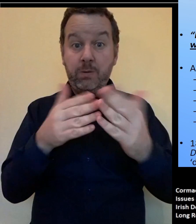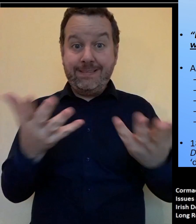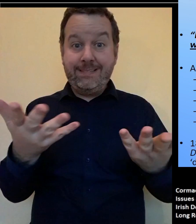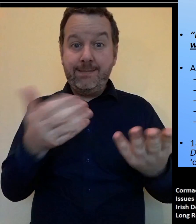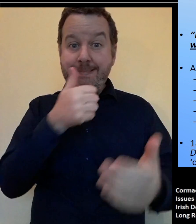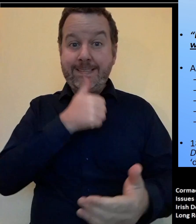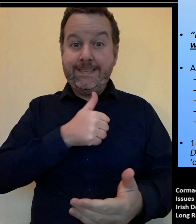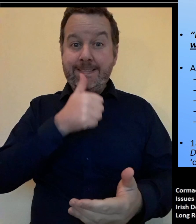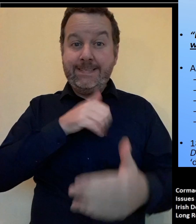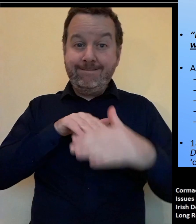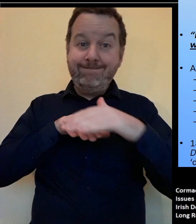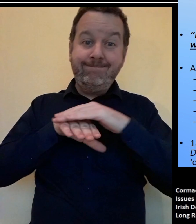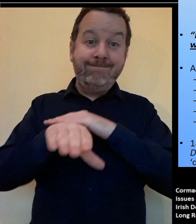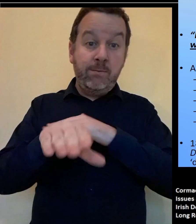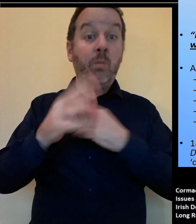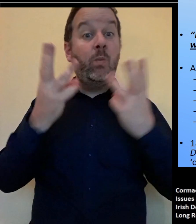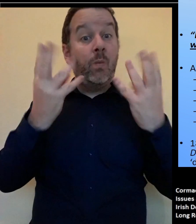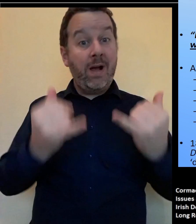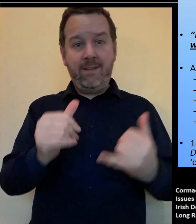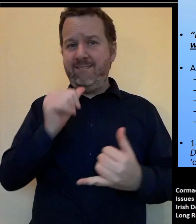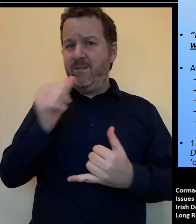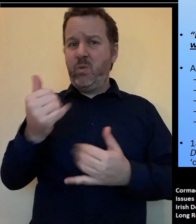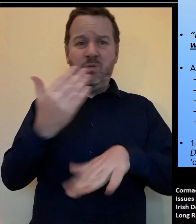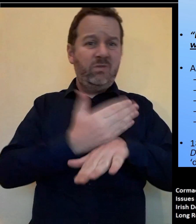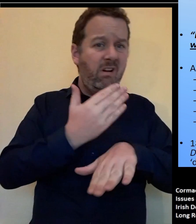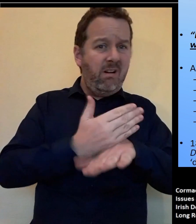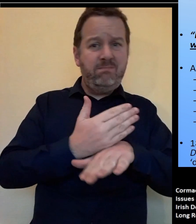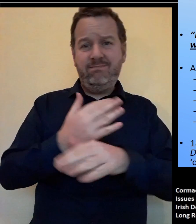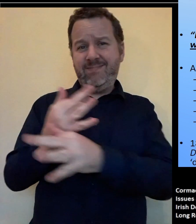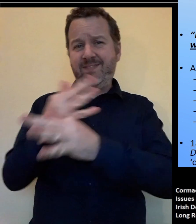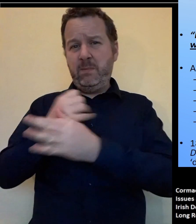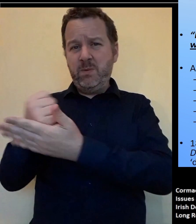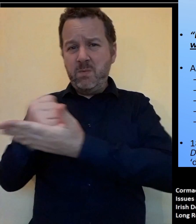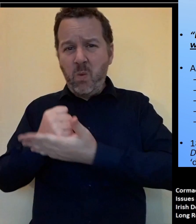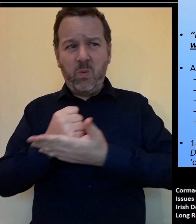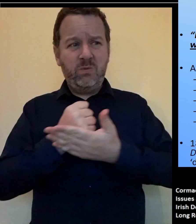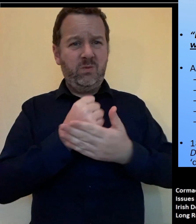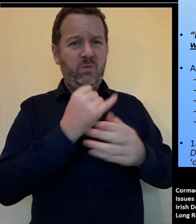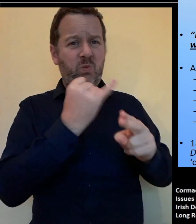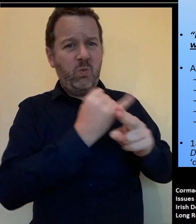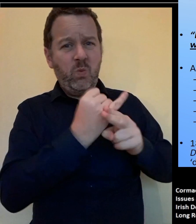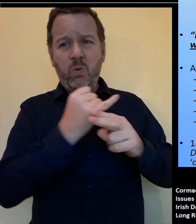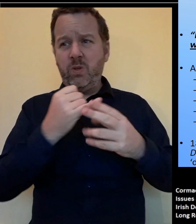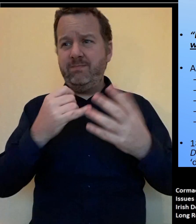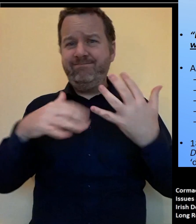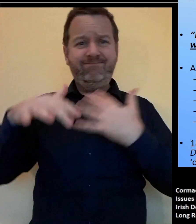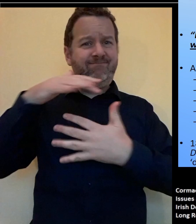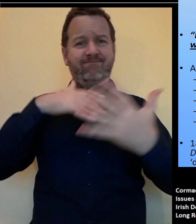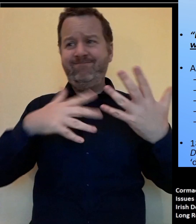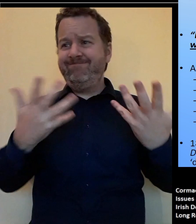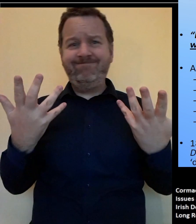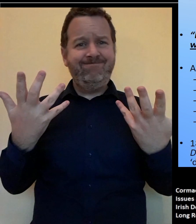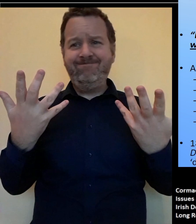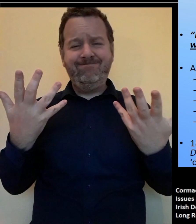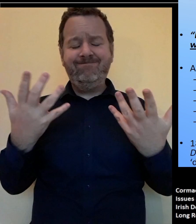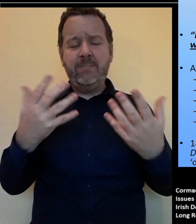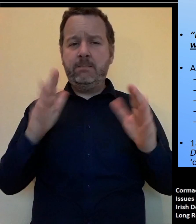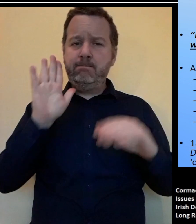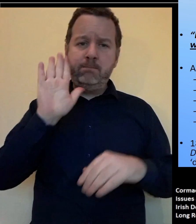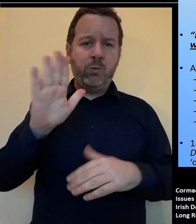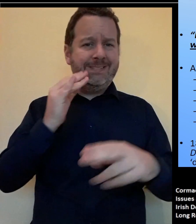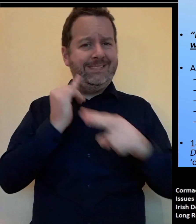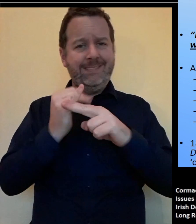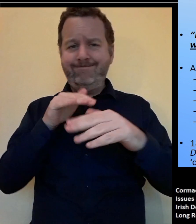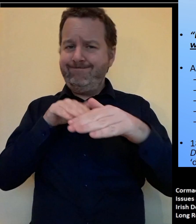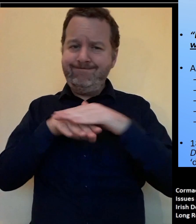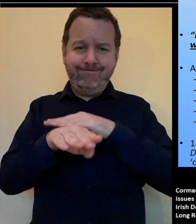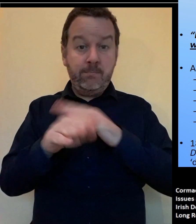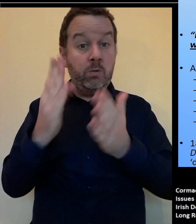left with no position, employment, family or institutional support outside the workhouse,